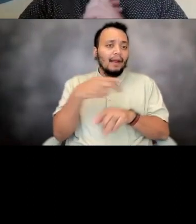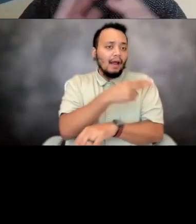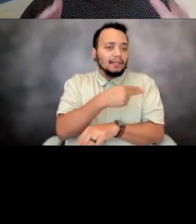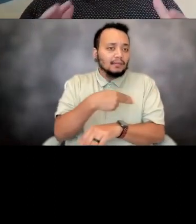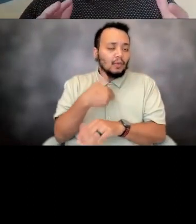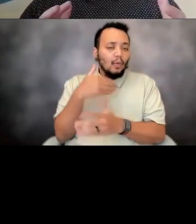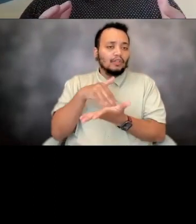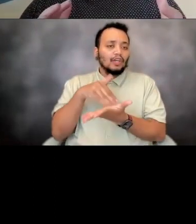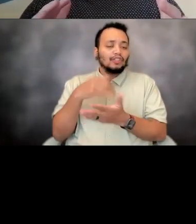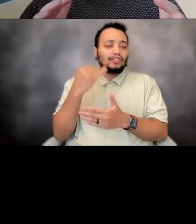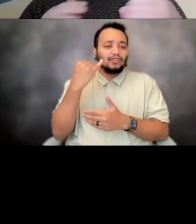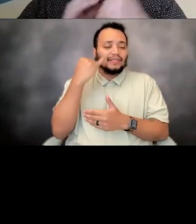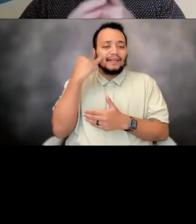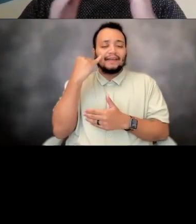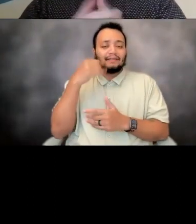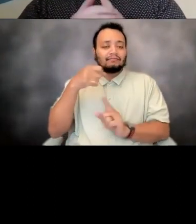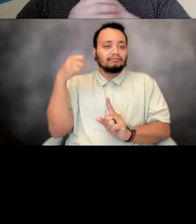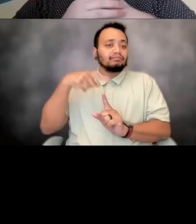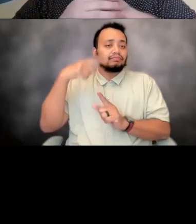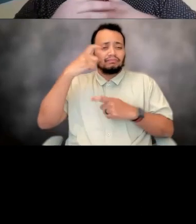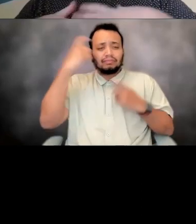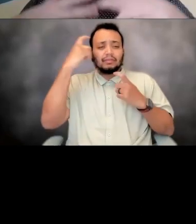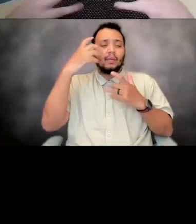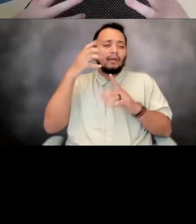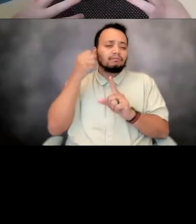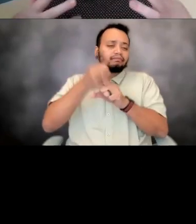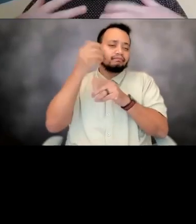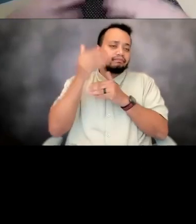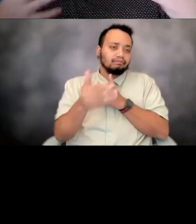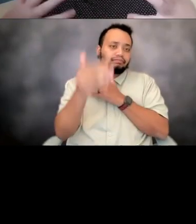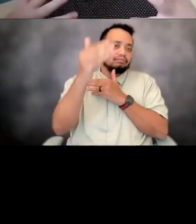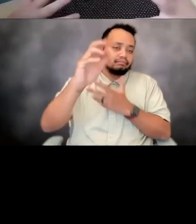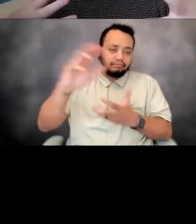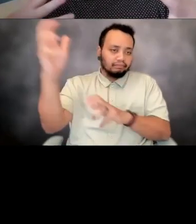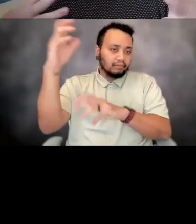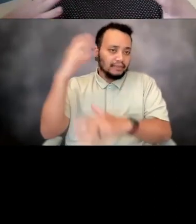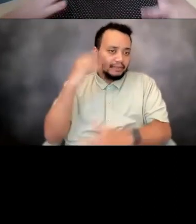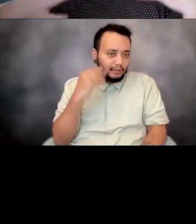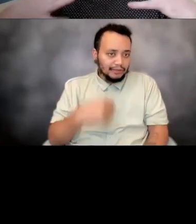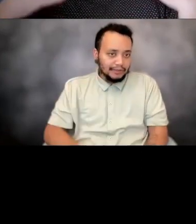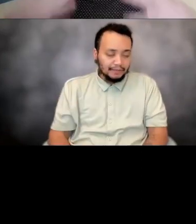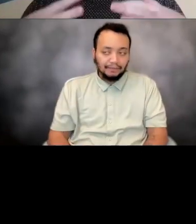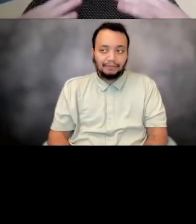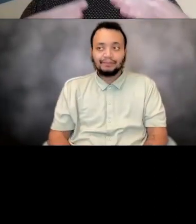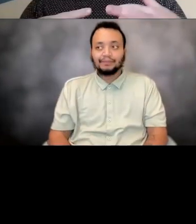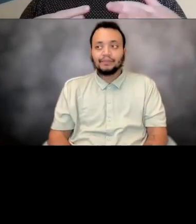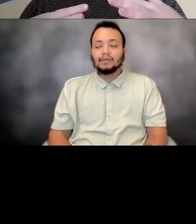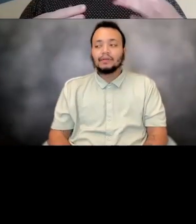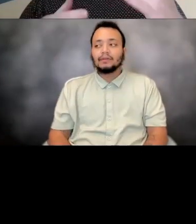Healthcare just, not just for 'cause it's really important, but healthcare focused on